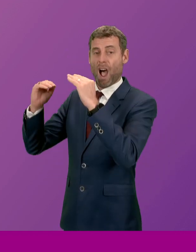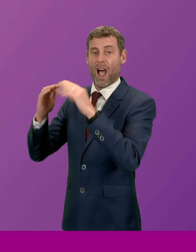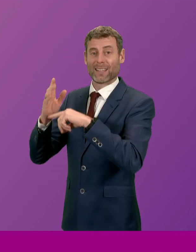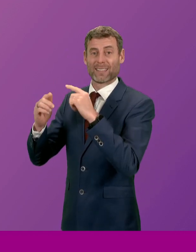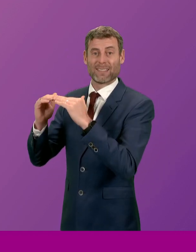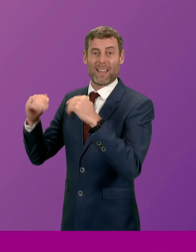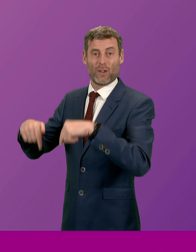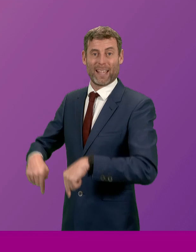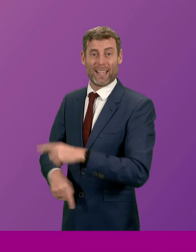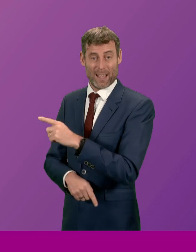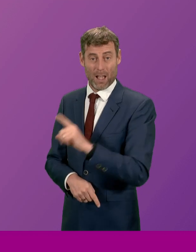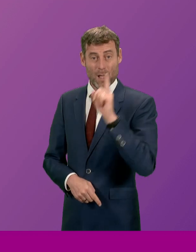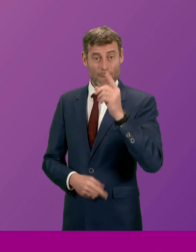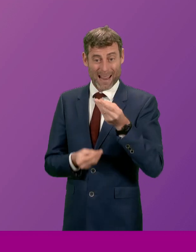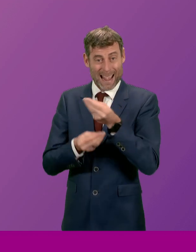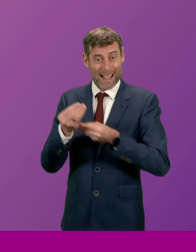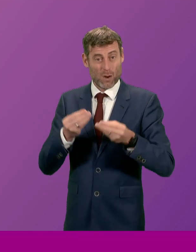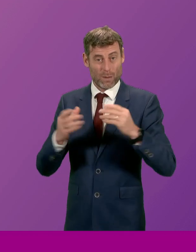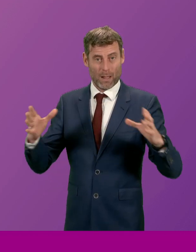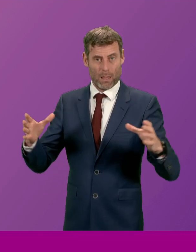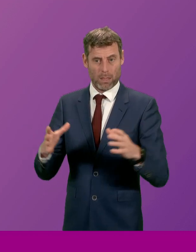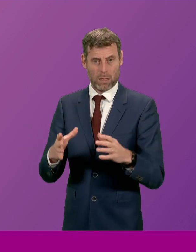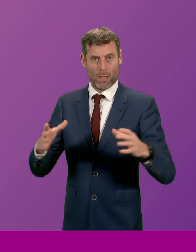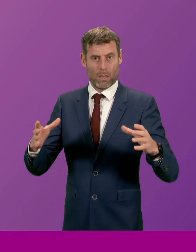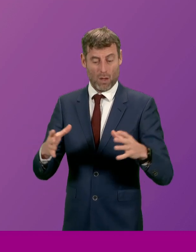slower economic growth in Scotland means that the net benefit to the Scottish budget over